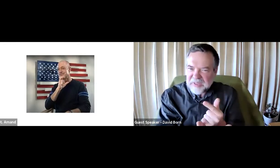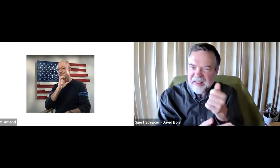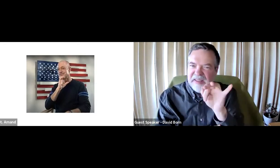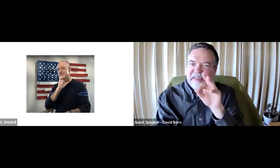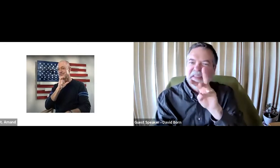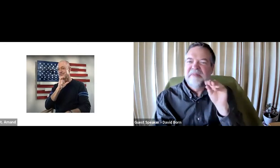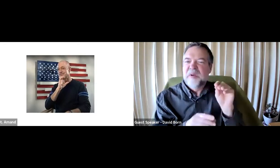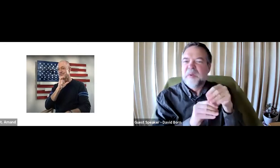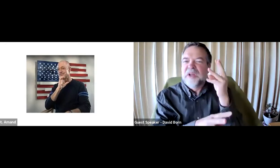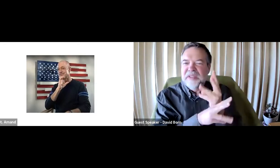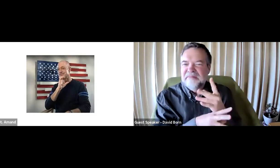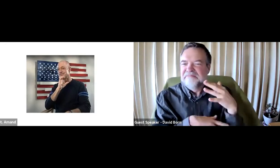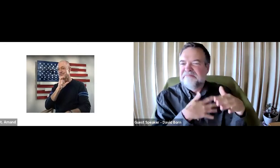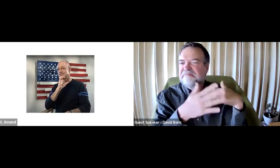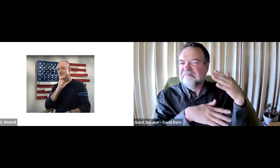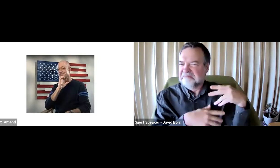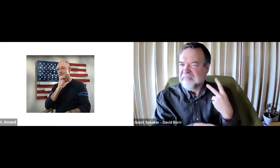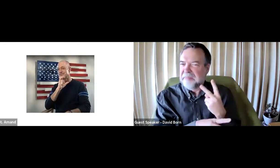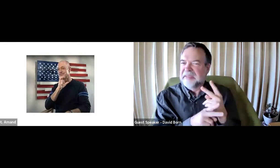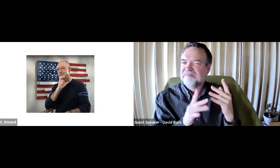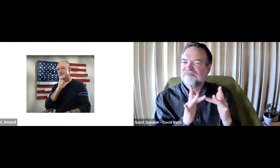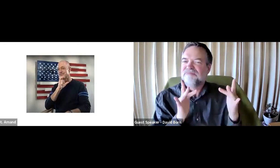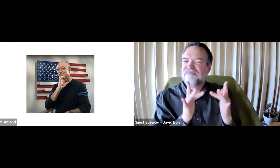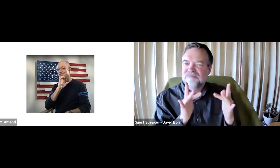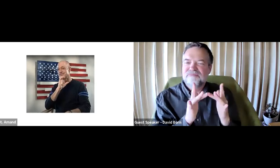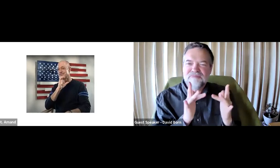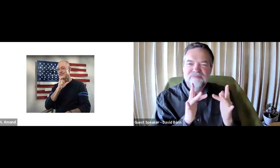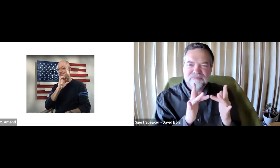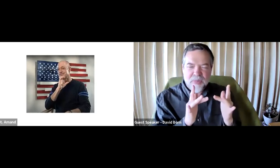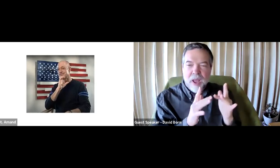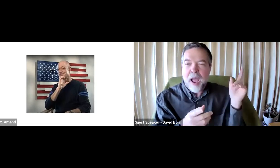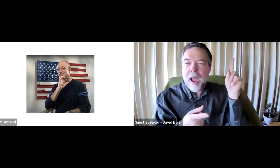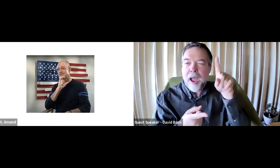Hmm, let's see. When he graduated in 1966,